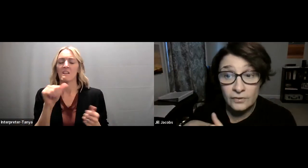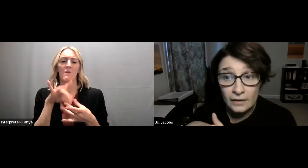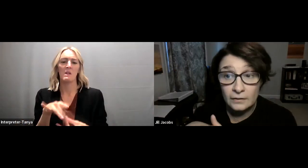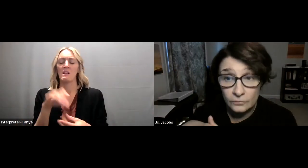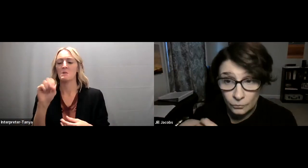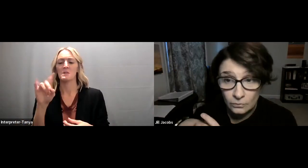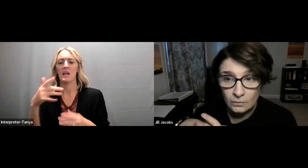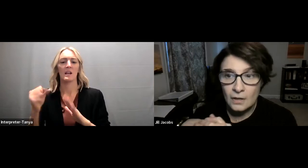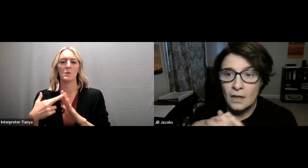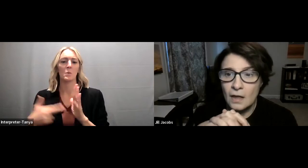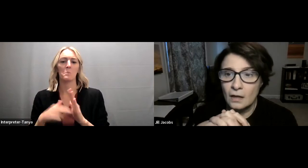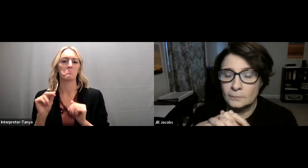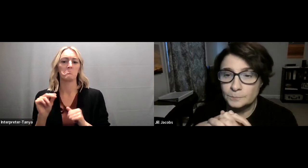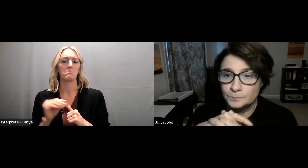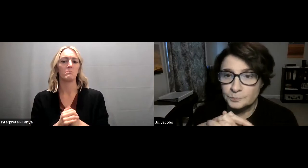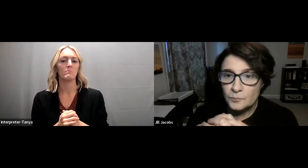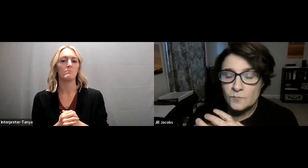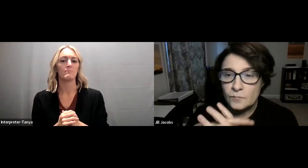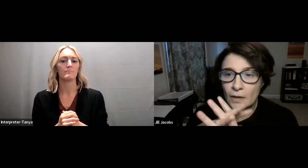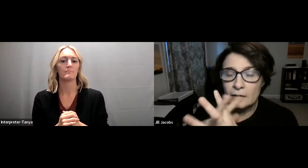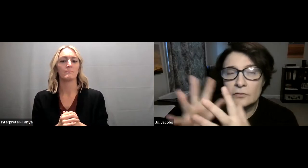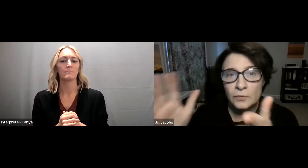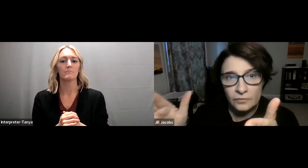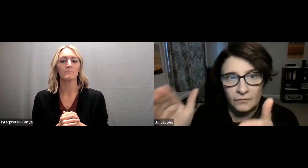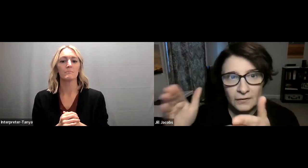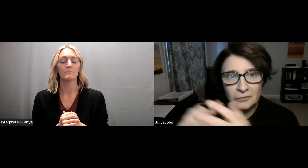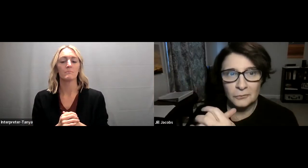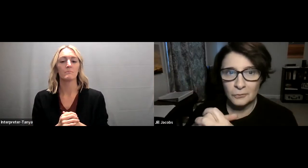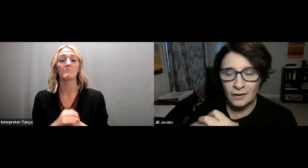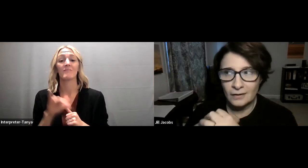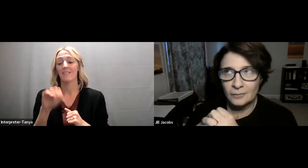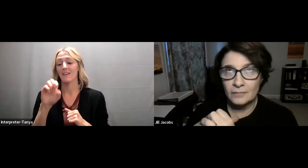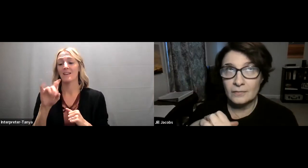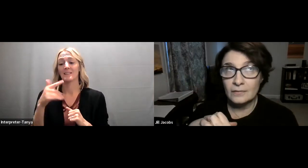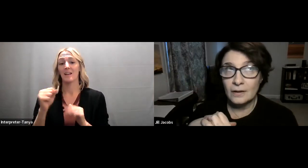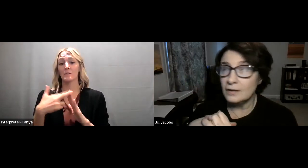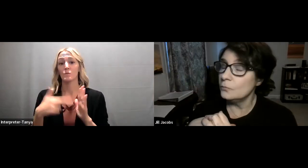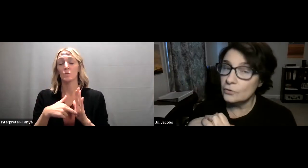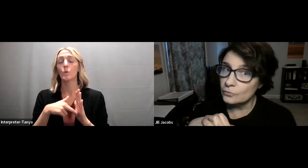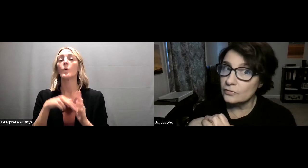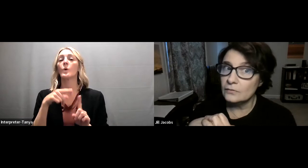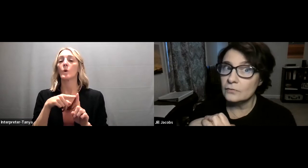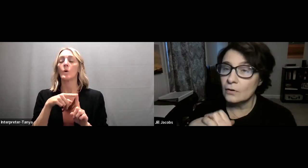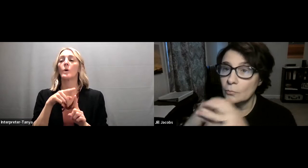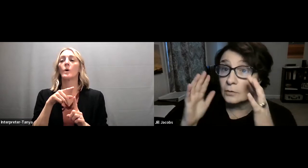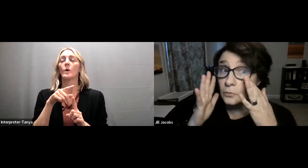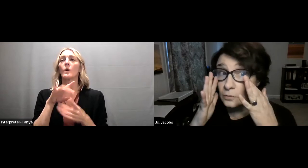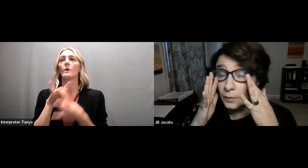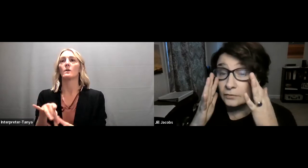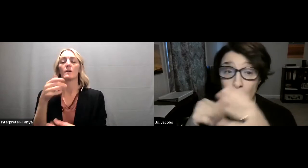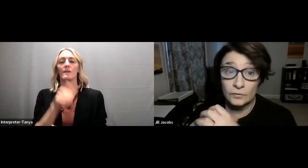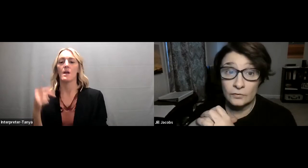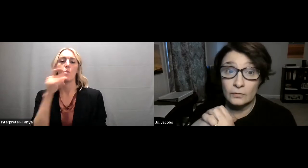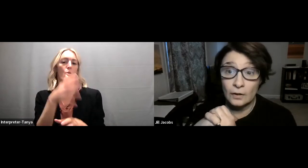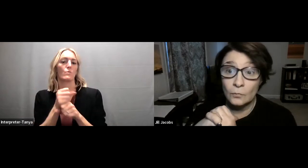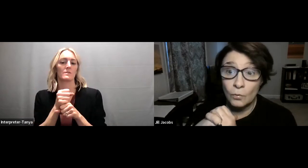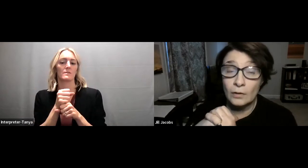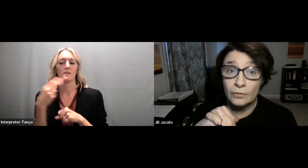The settings rule is specific to inwho receivers home and community based services and what